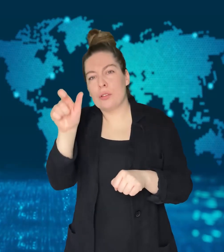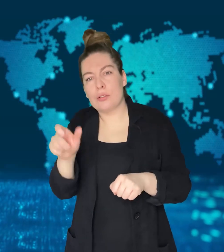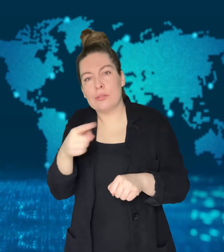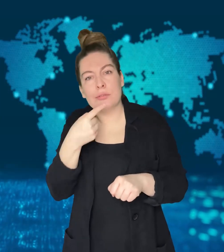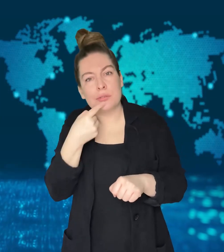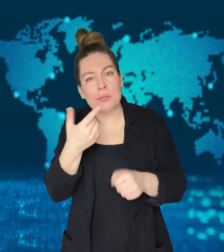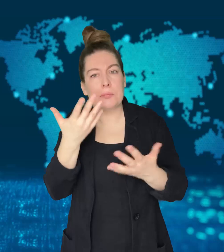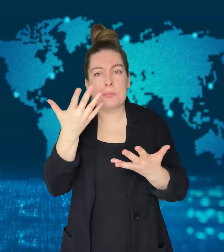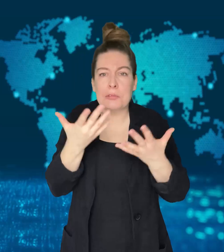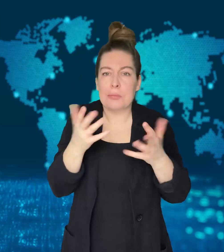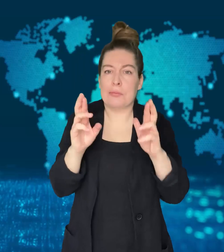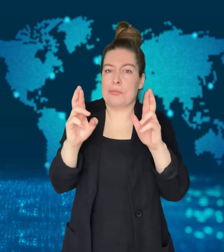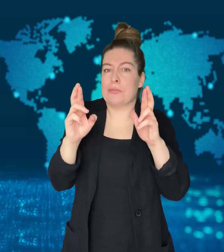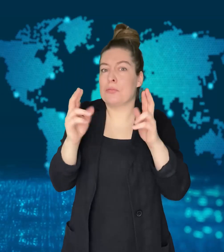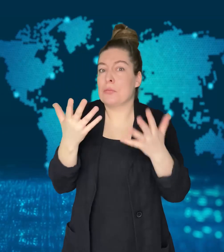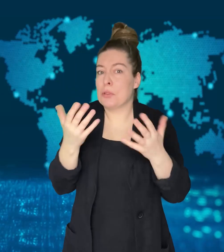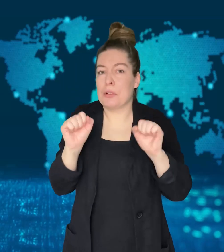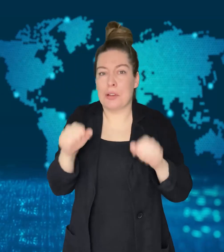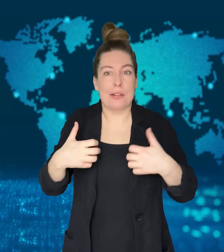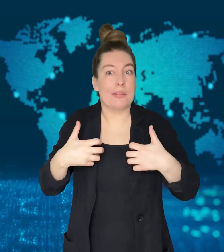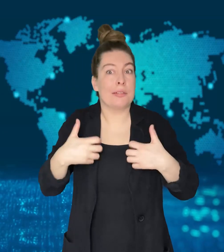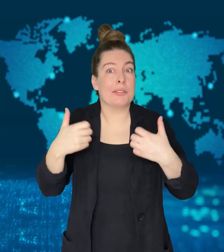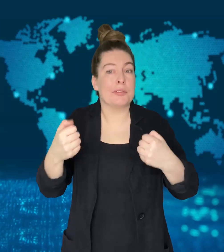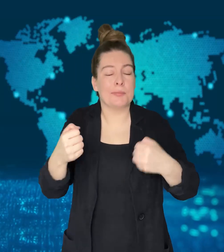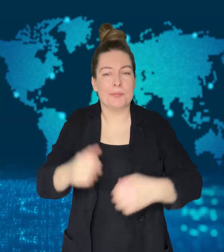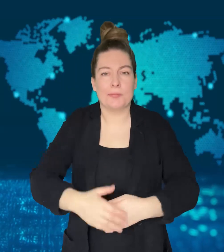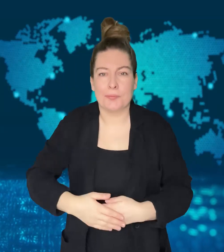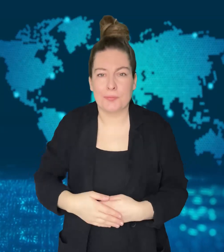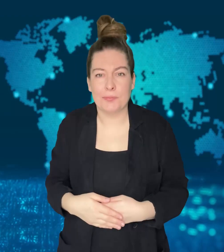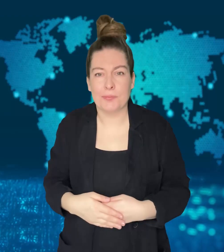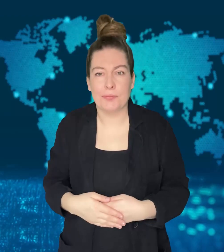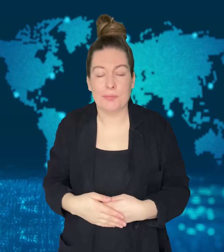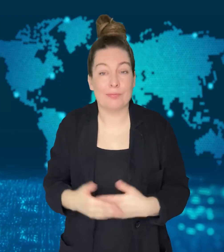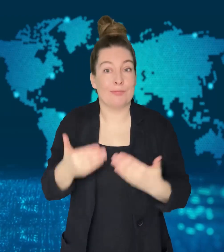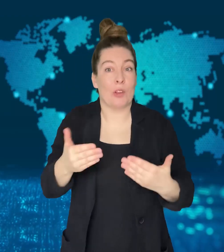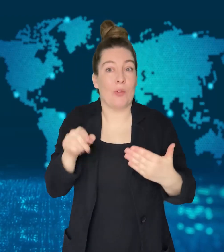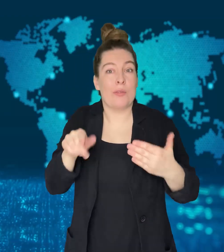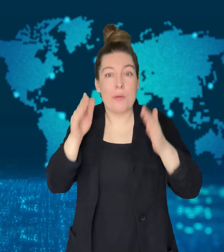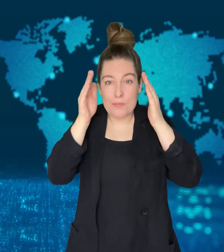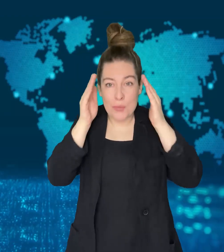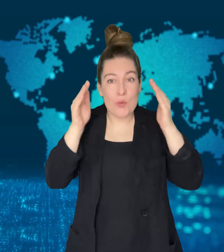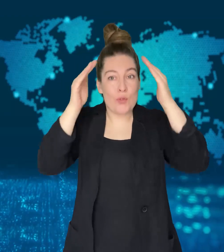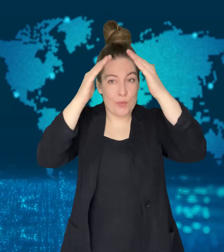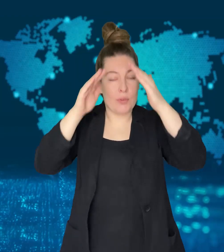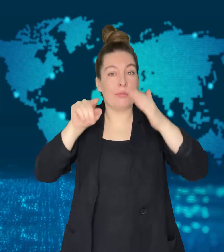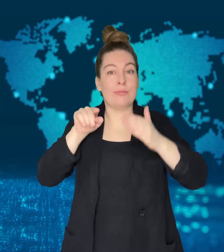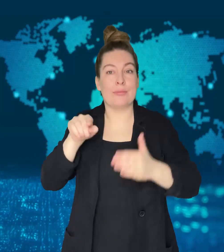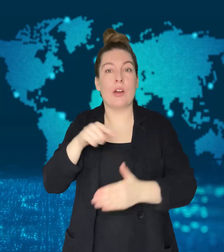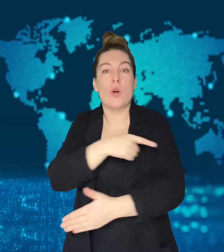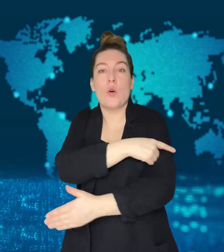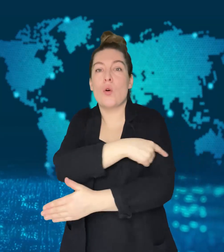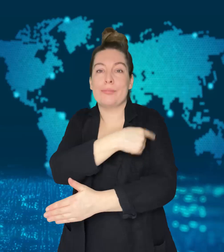but another specialist suggested there is hope for his recovery. The longer he is in the hospital,